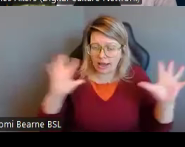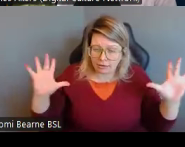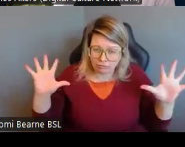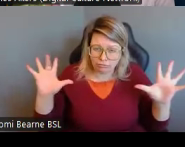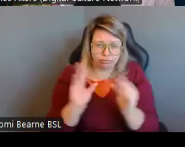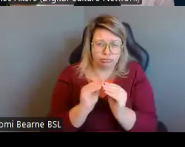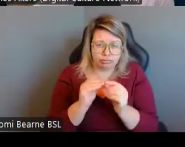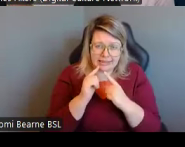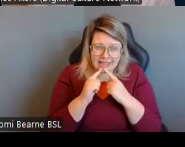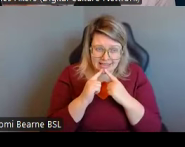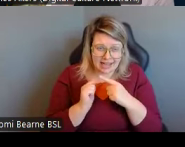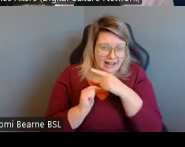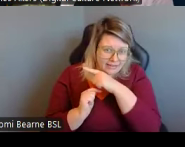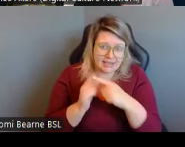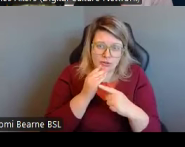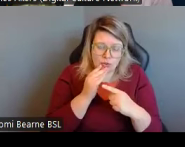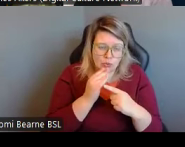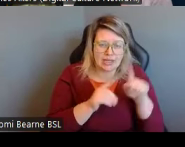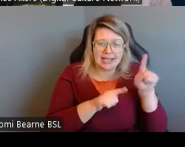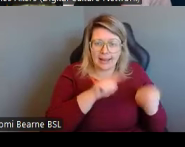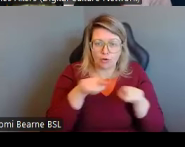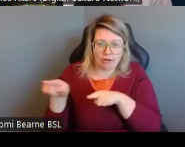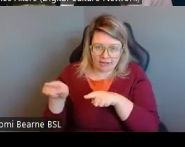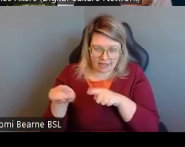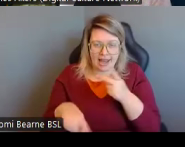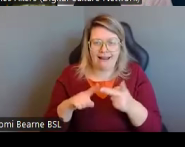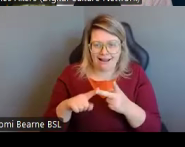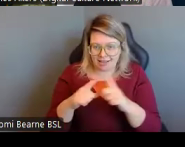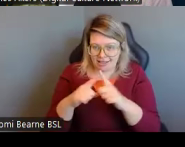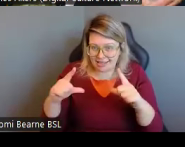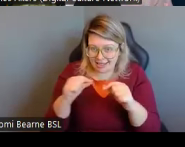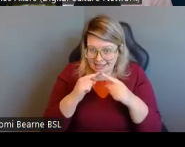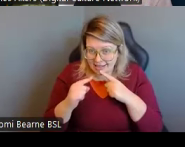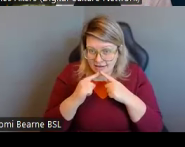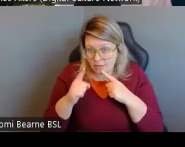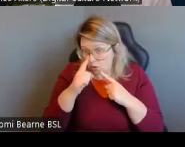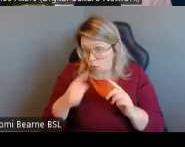This is using ticketing and demographic data. You could bring in things from like your social media platforms